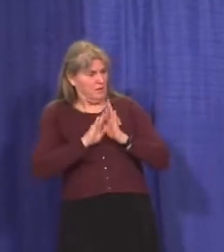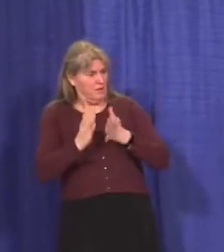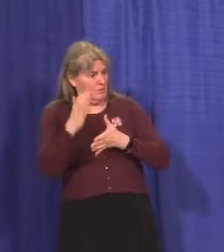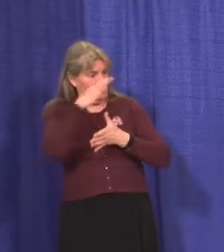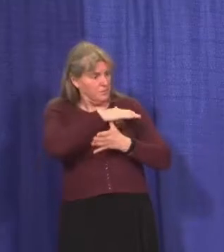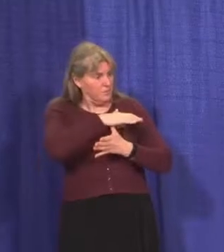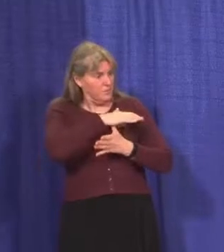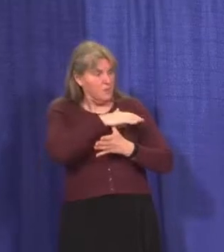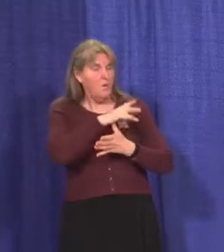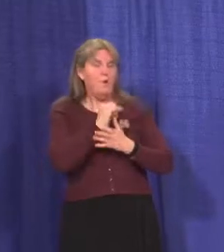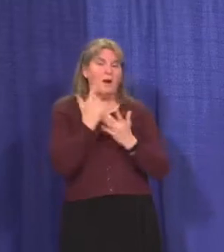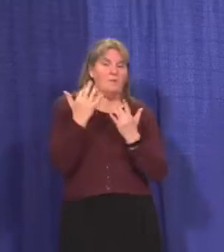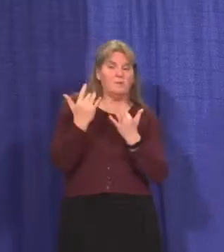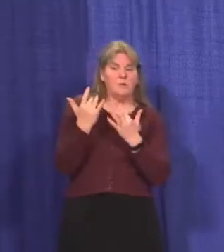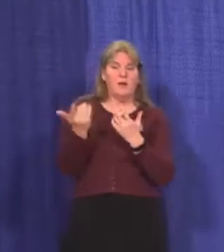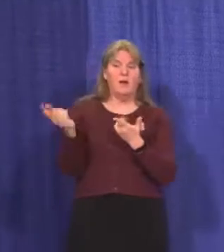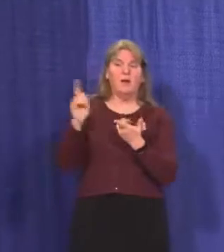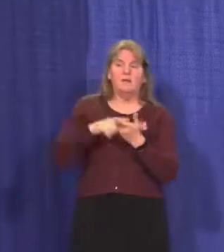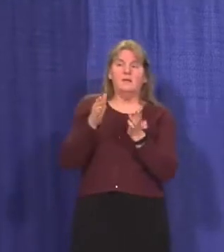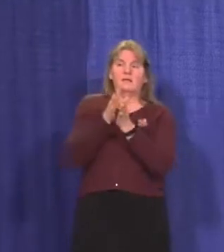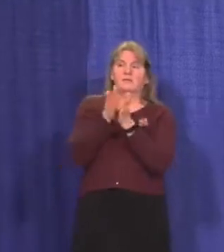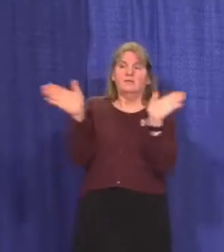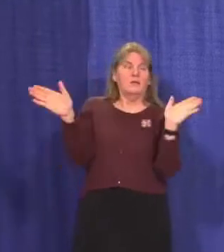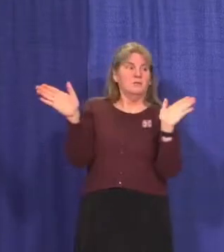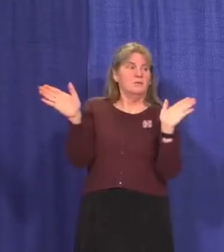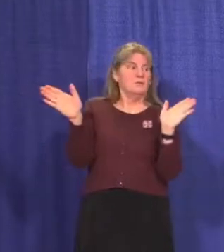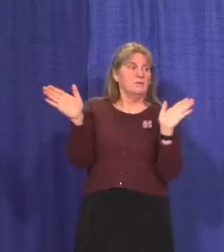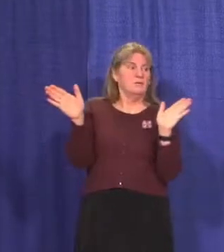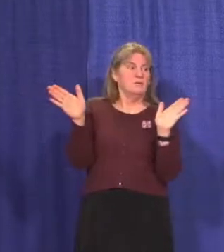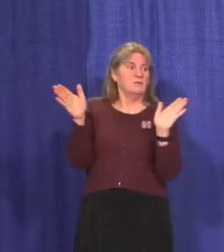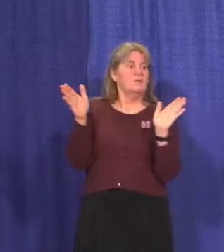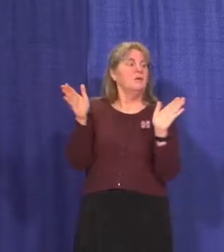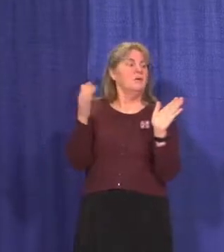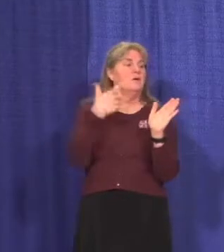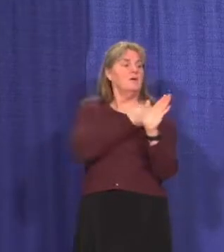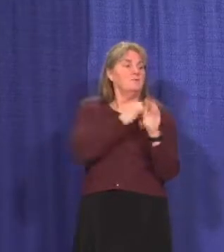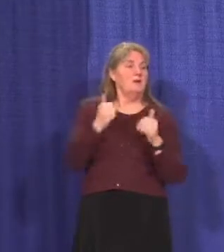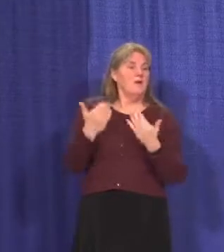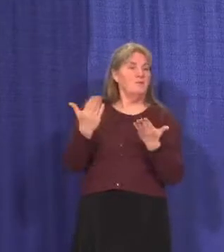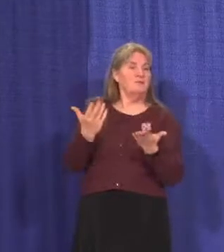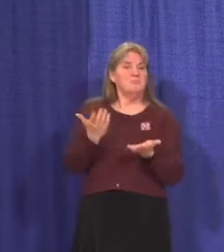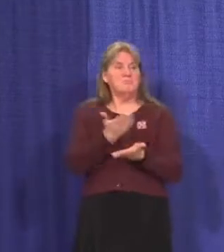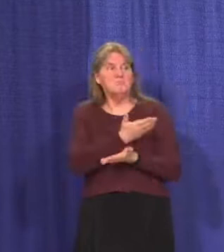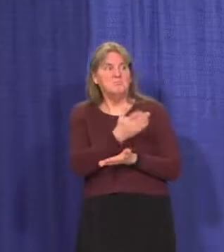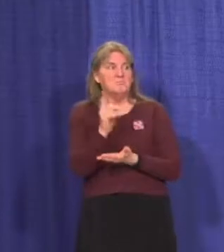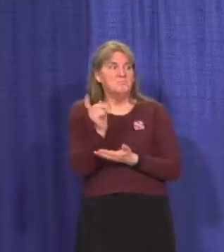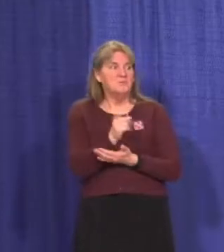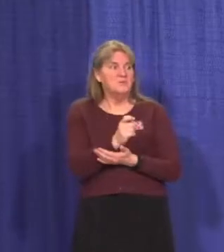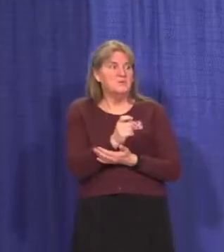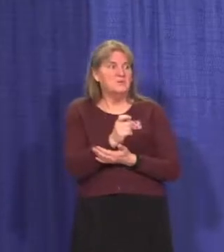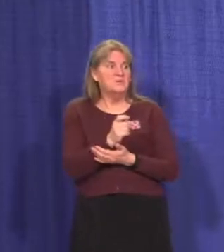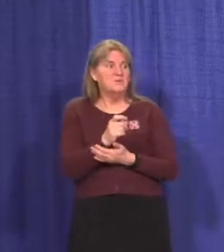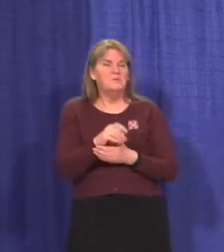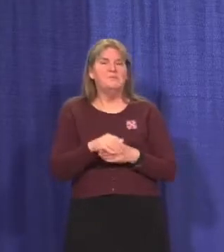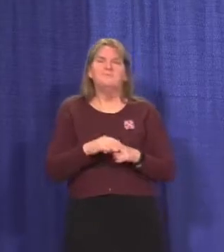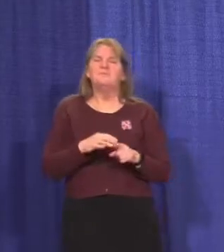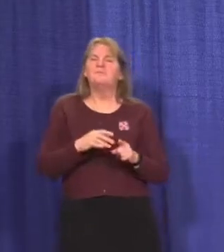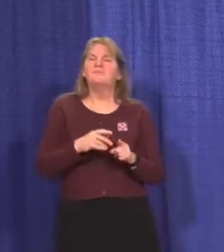wait until general public asset. I have received a lot of